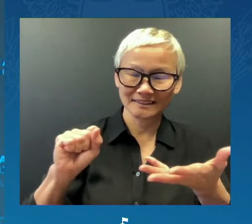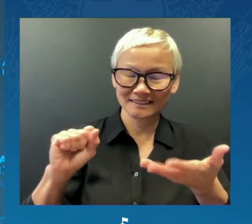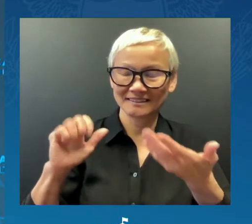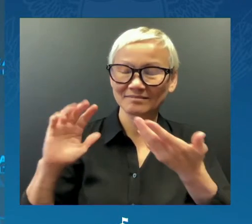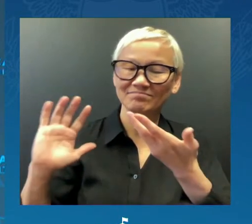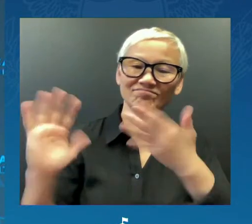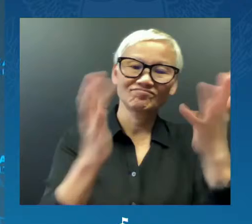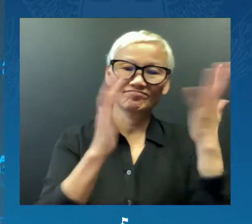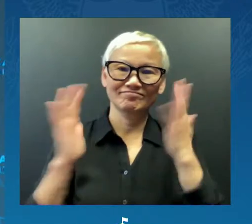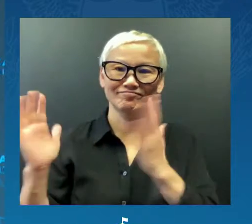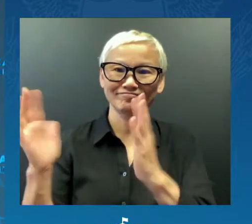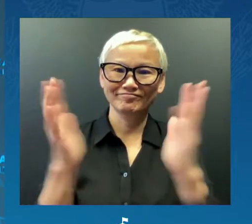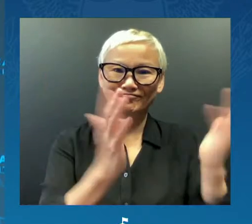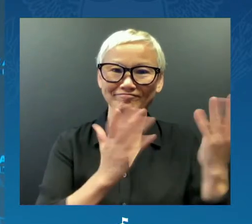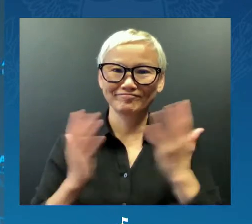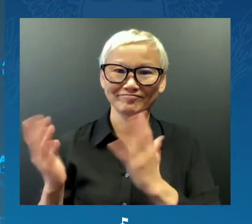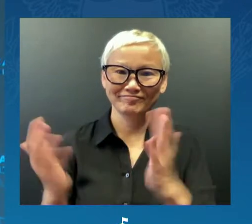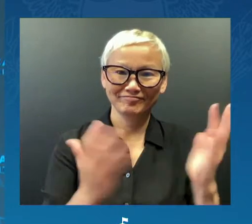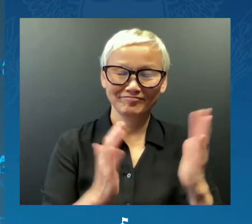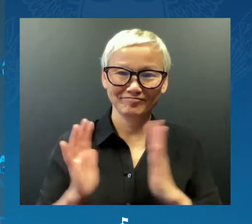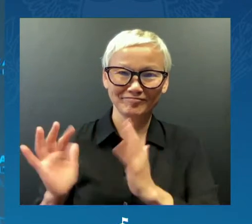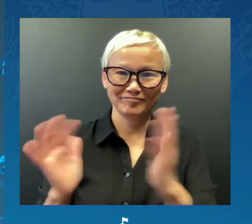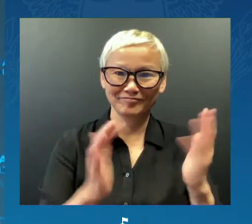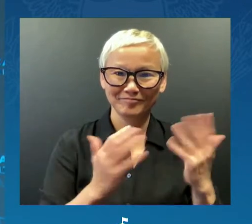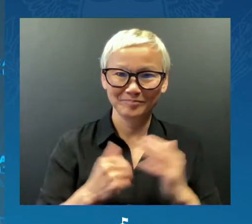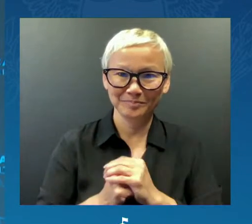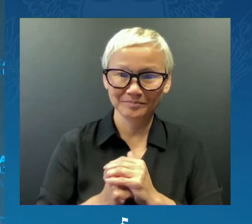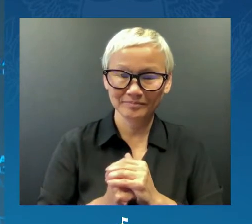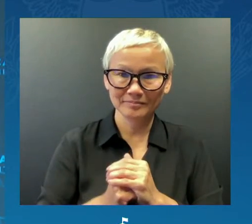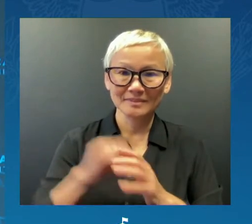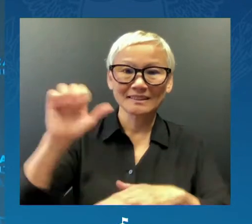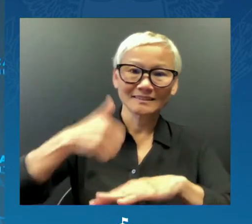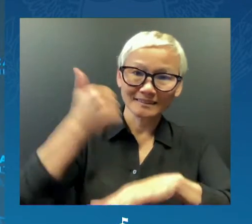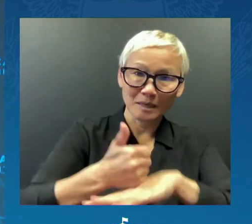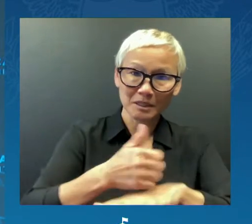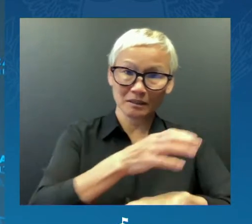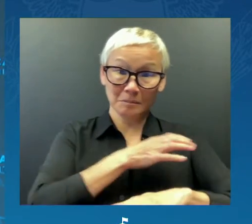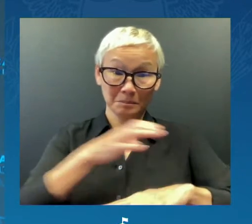This council will provide advice and recommendations to the President